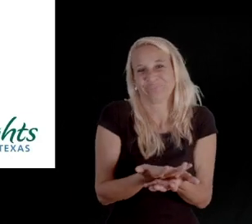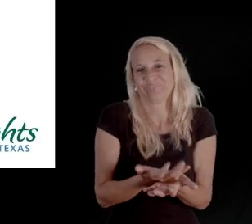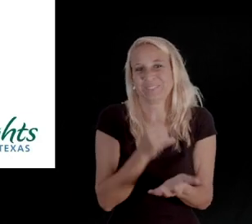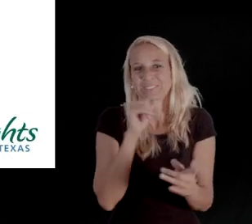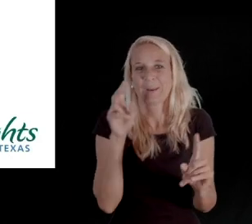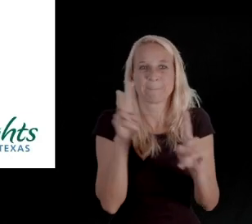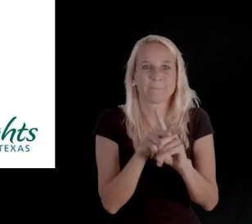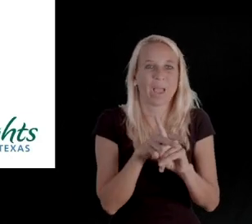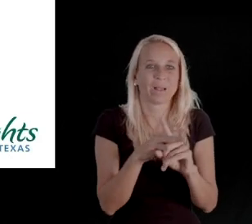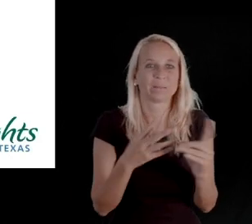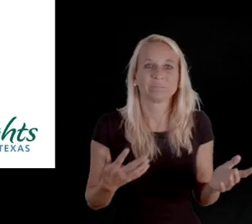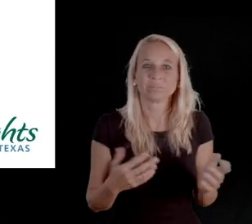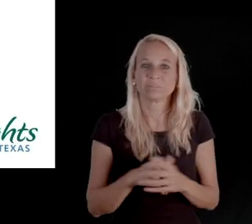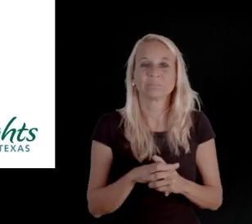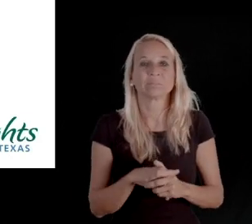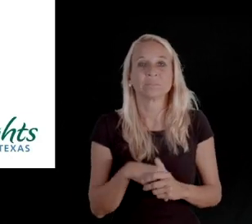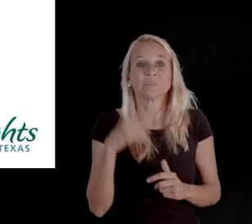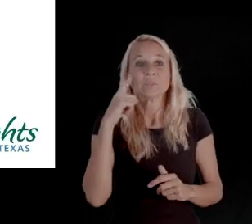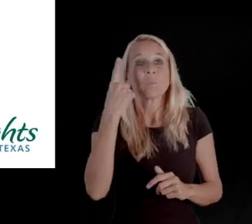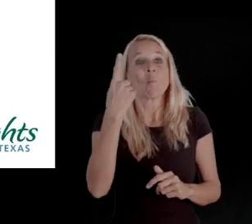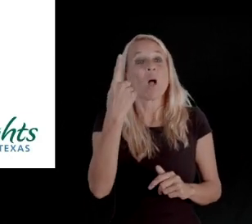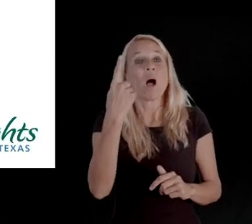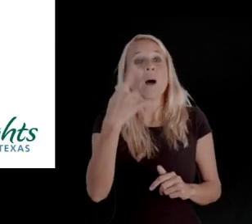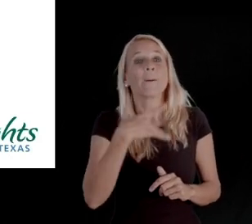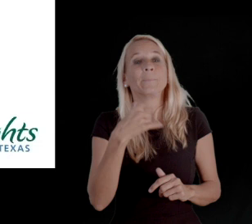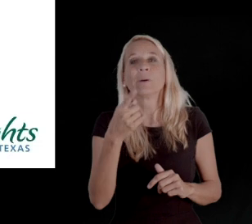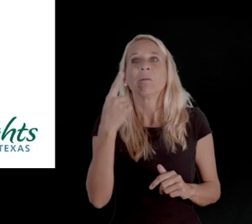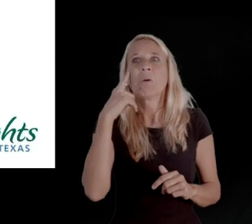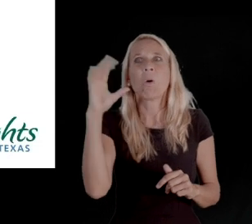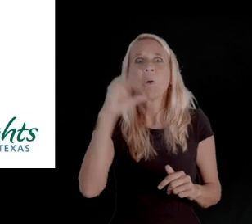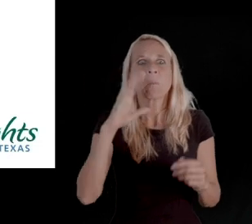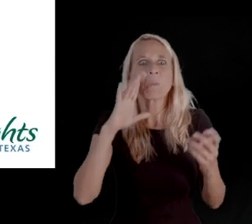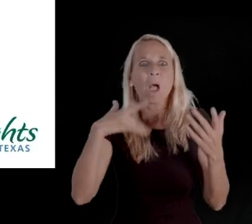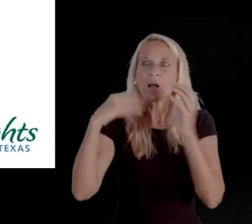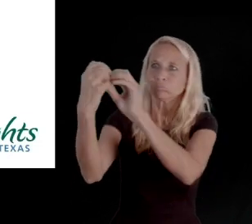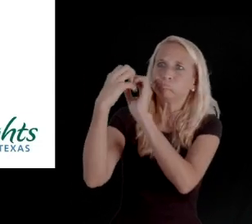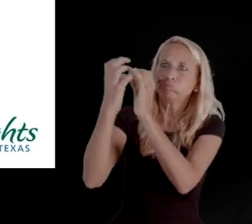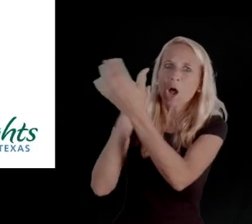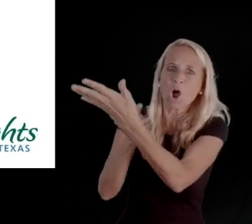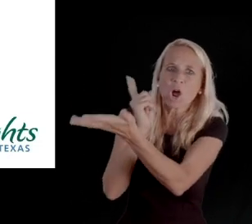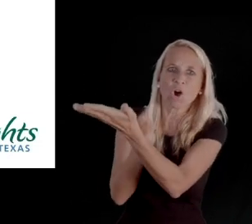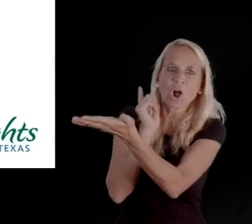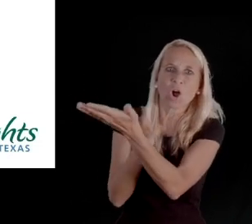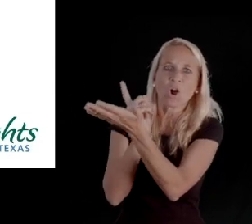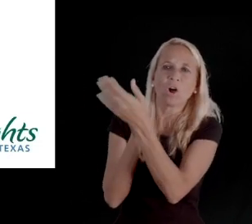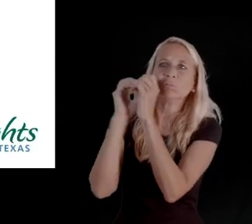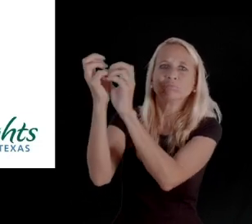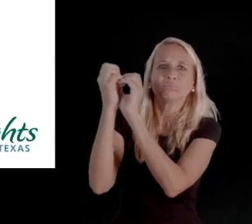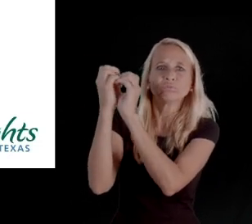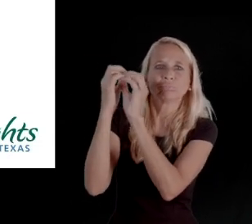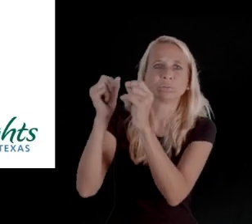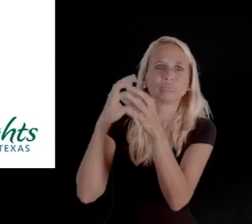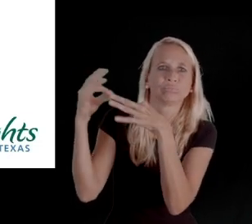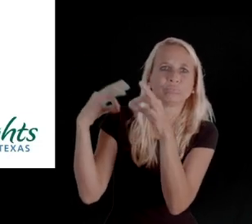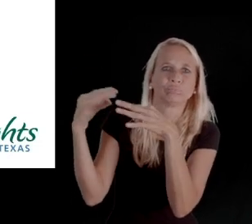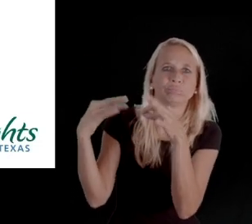I think one of the things that you might be presumed is there might be arguing. There's really, it's a really